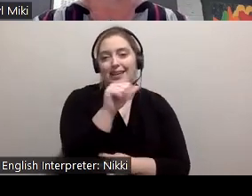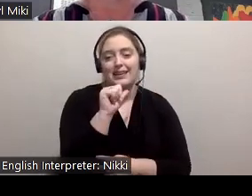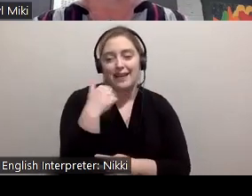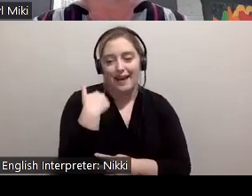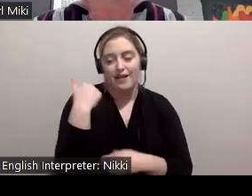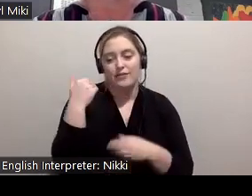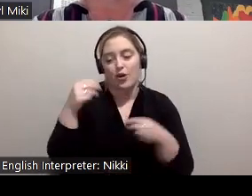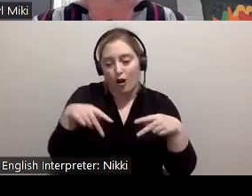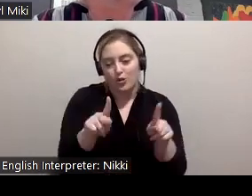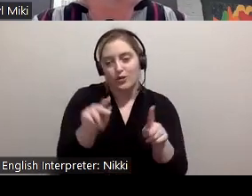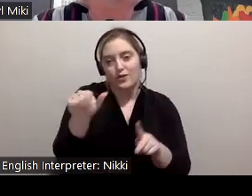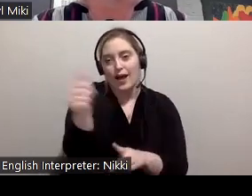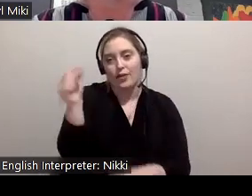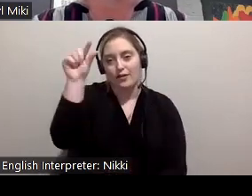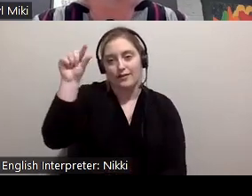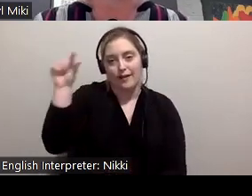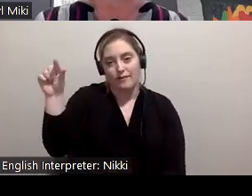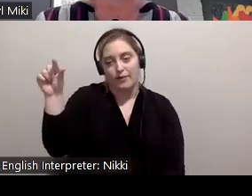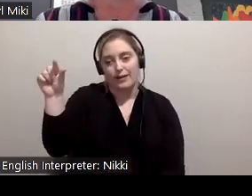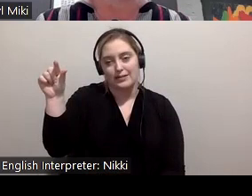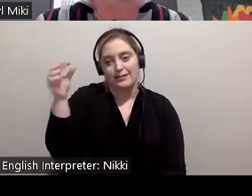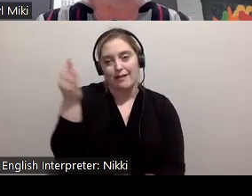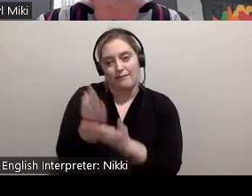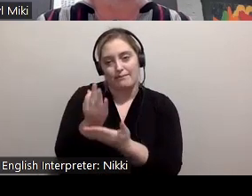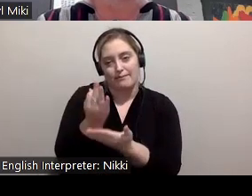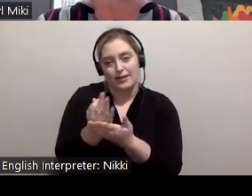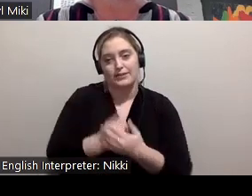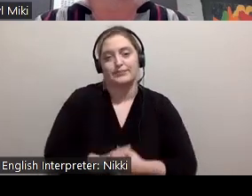the government. Also non-independent organizations.